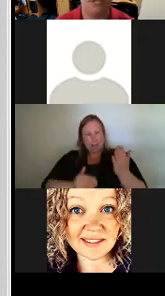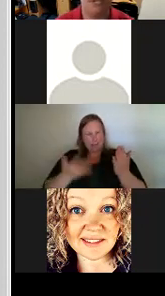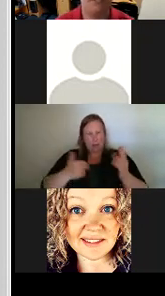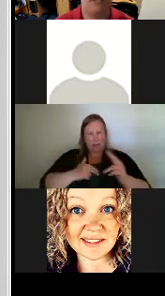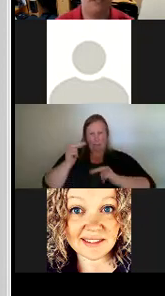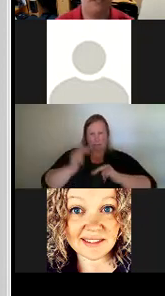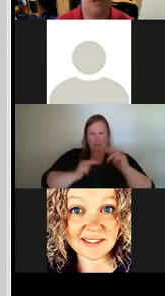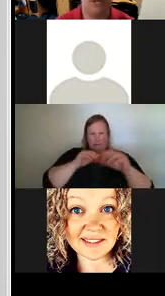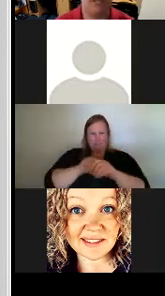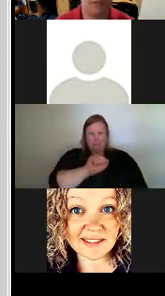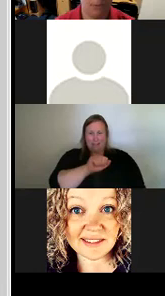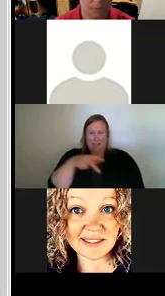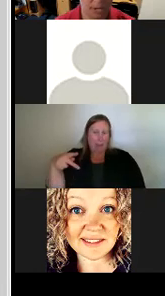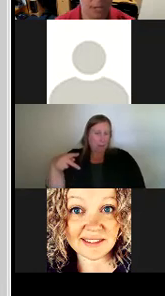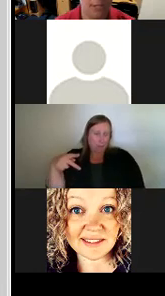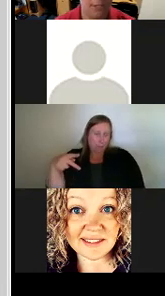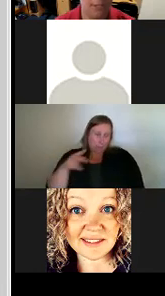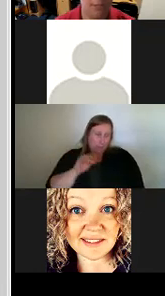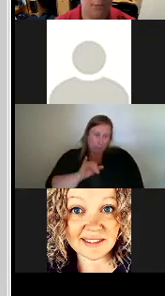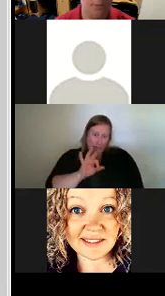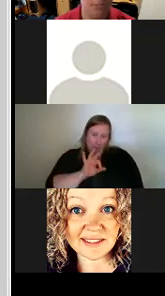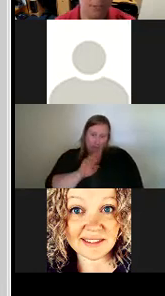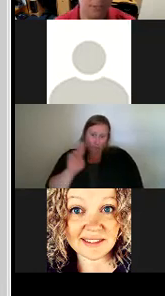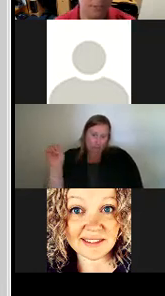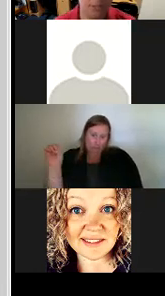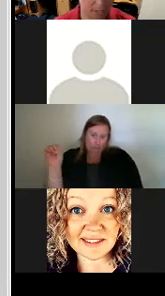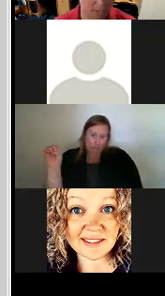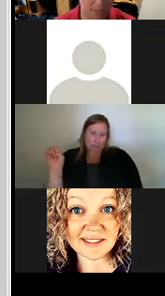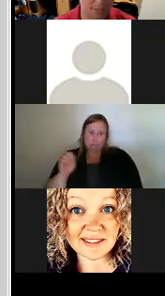IT'S A GREAT WAY TO CREATE ACCESSIBLE MATERIALS AND IT IS FREE.